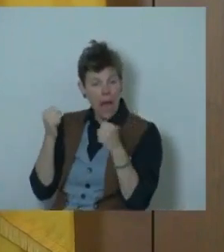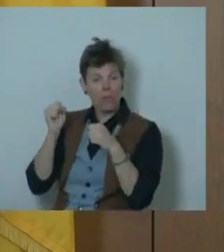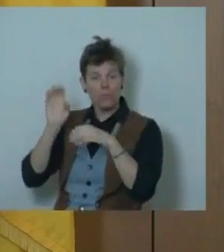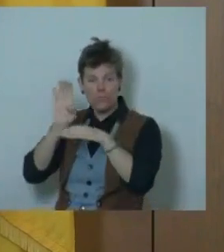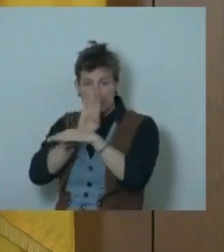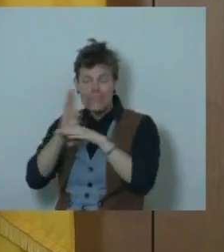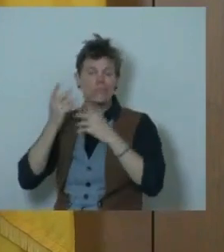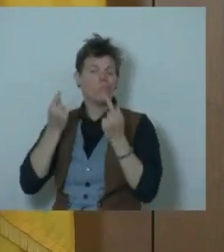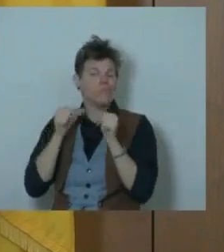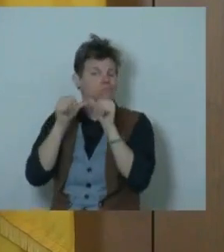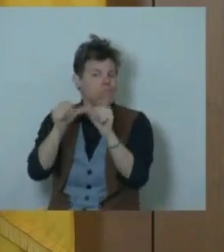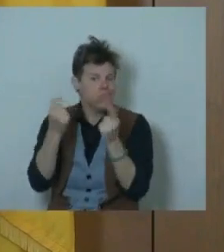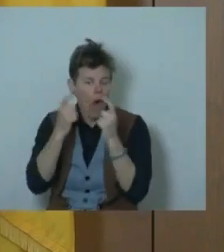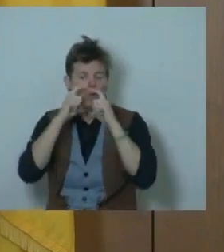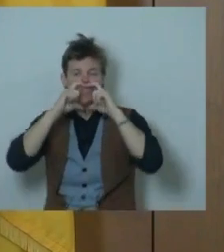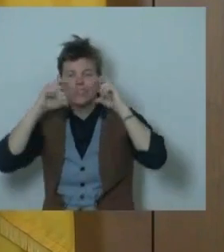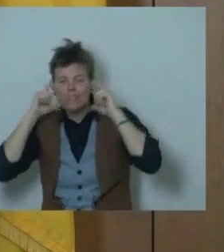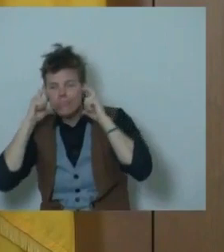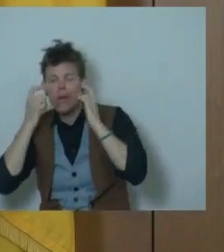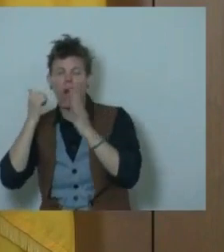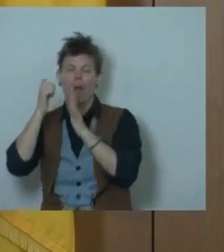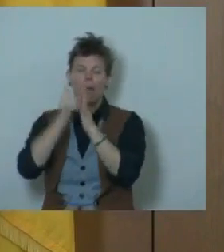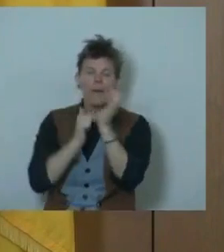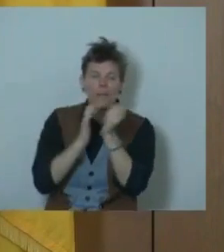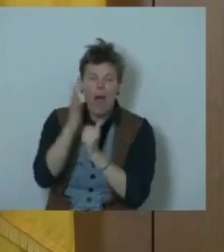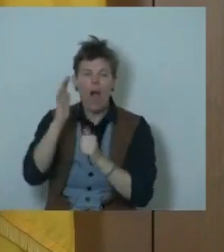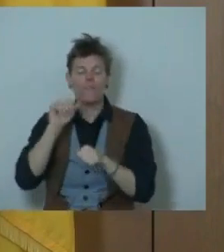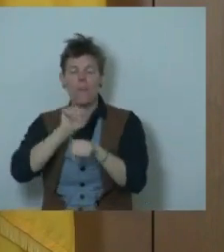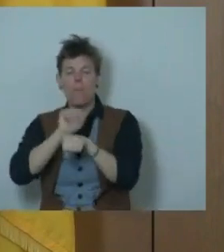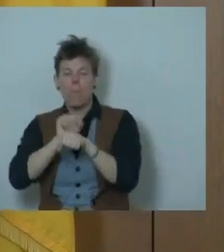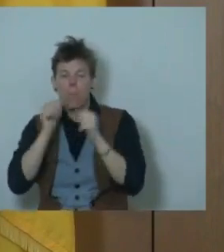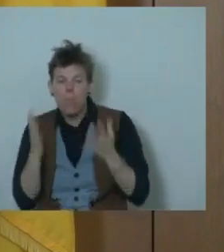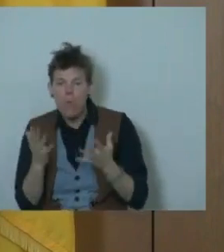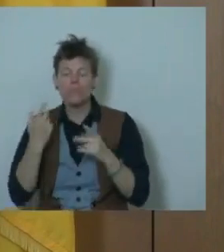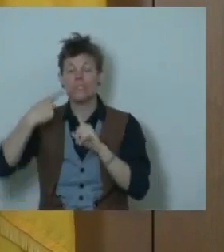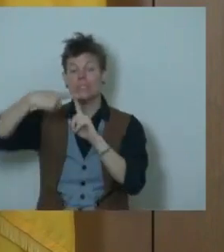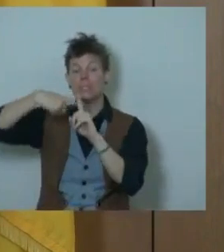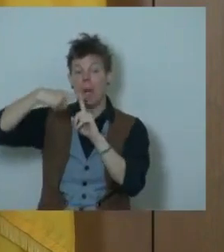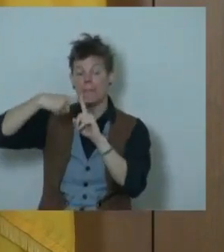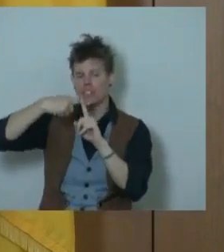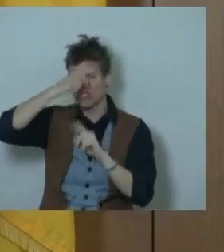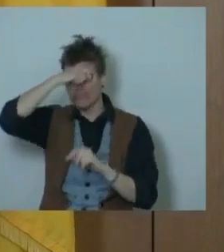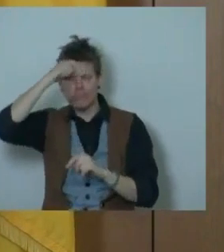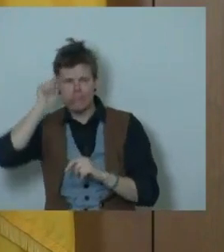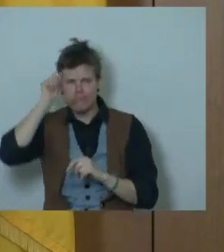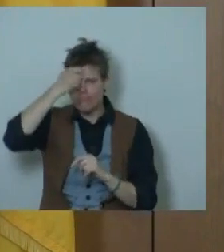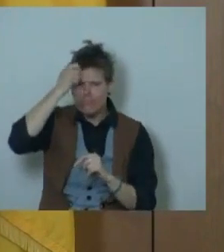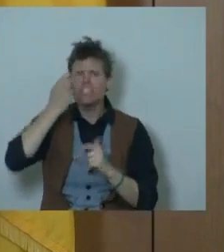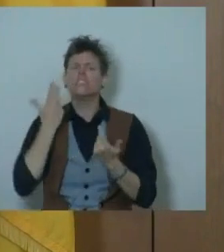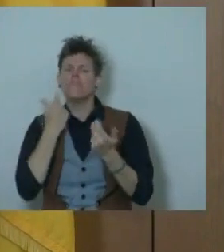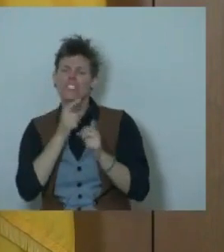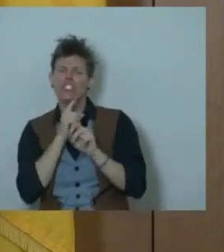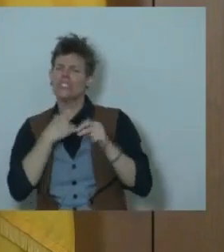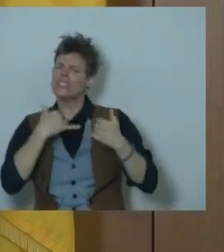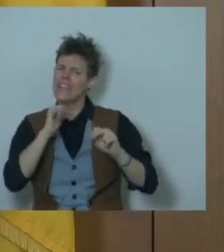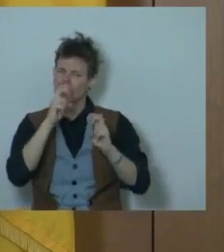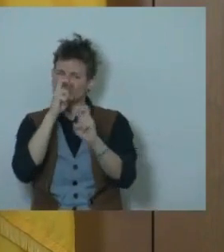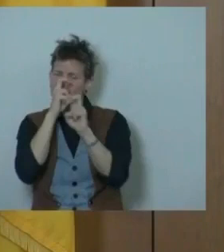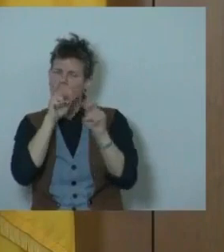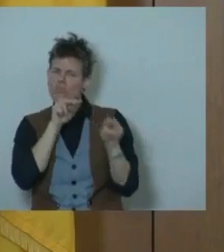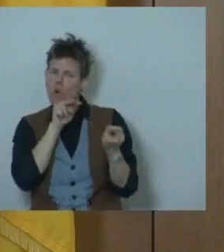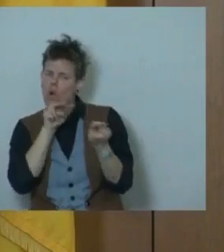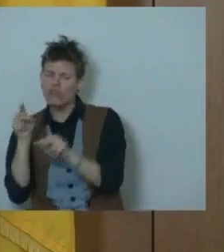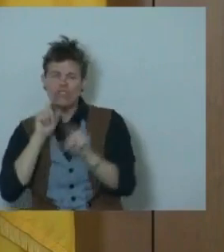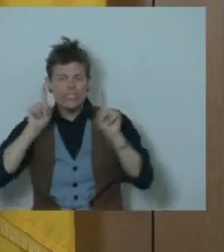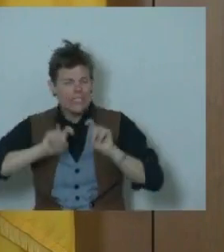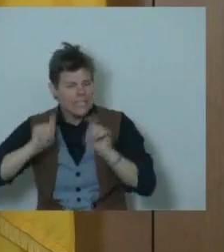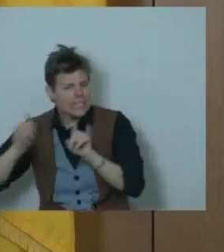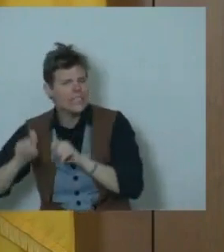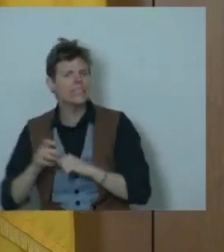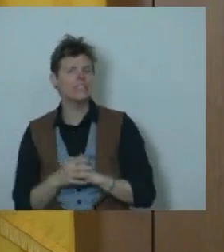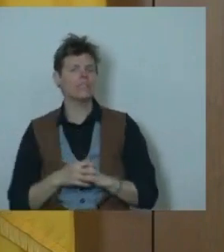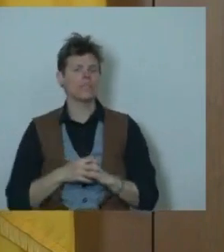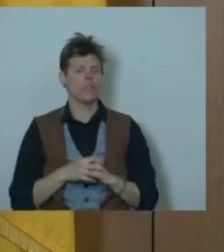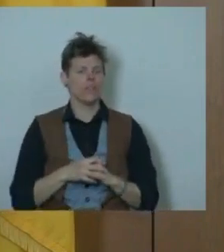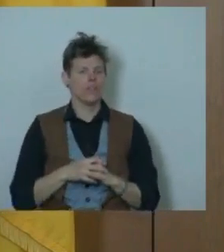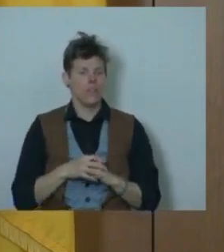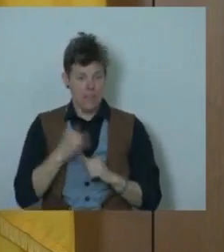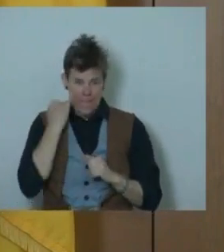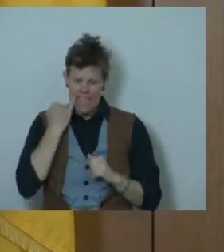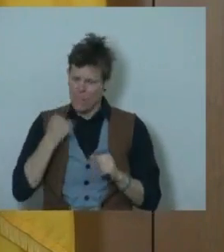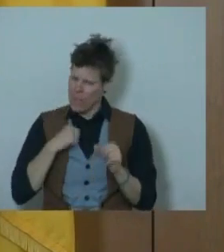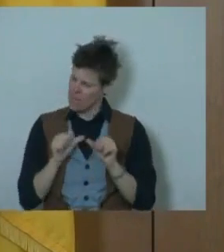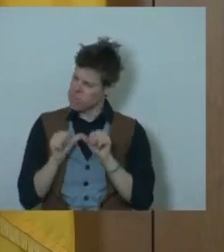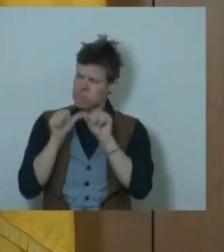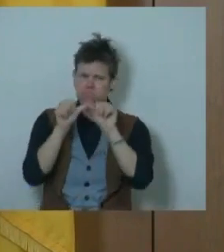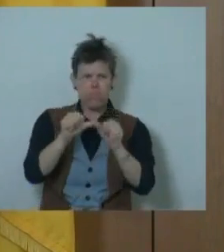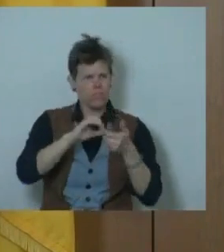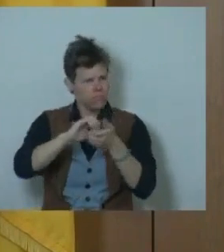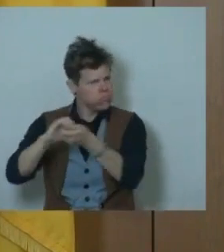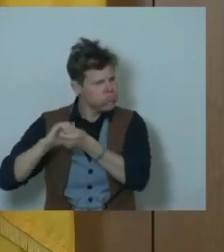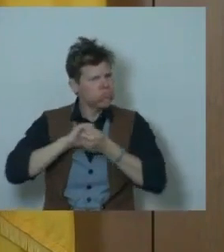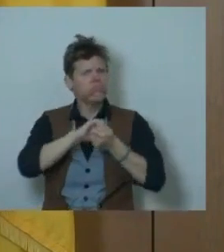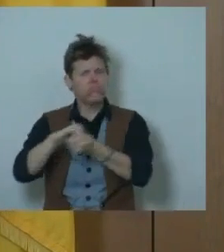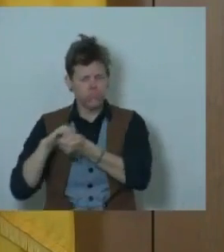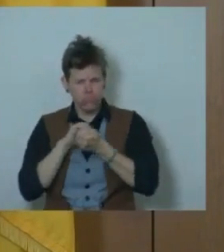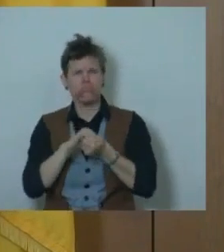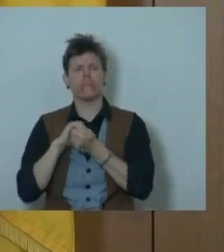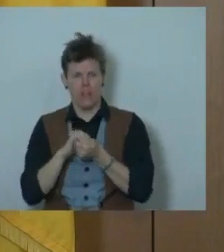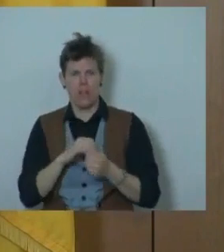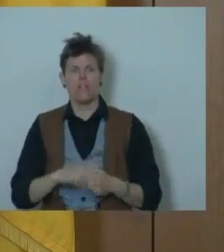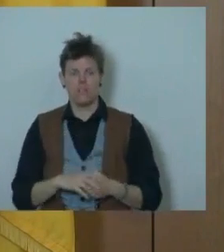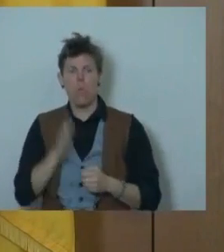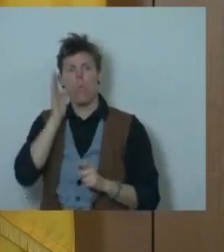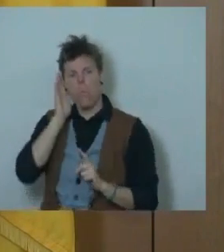WE ARE GOING TO ASK IS THIS IS TO HELP US DO GOOD PUBLIC HEALTH PRACTICES, MASKS FOR EMPLOYEES, GLOVES FOR EMPLOYEES, TEMPERATURE CHECKS, SURVEILLANCE TESTING OF ONE KIND OR ANOTHER.